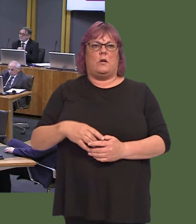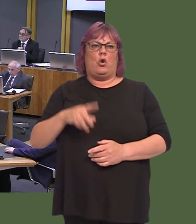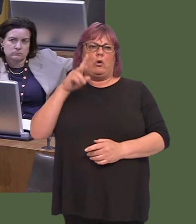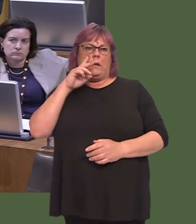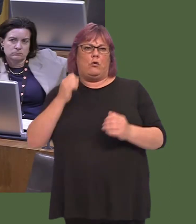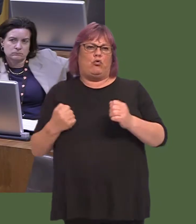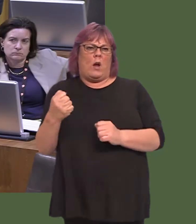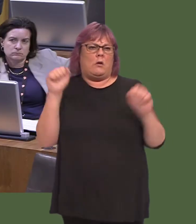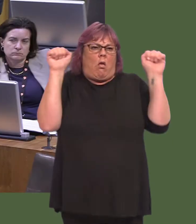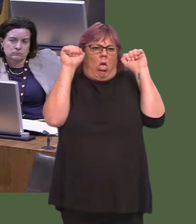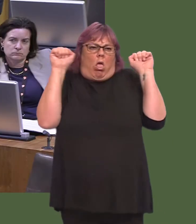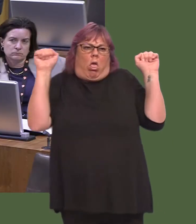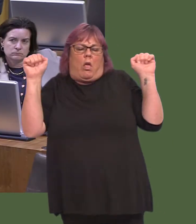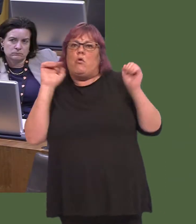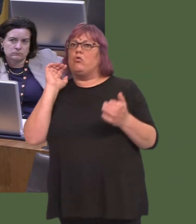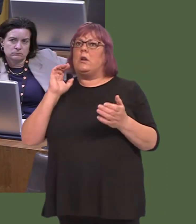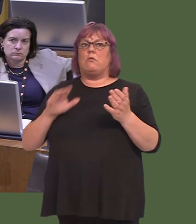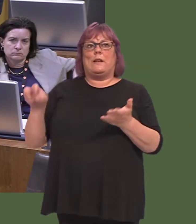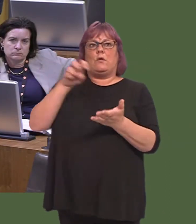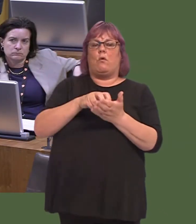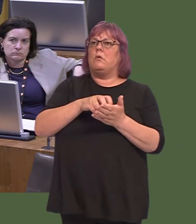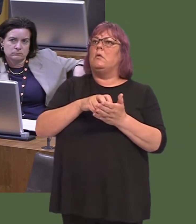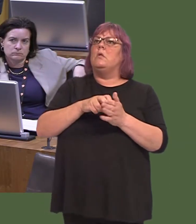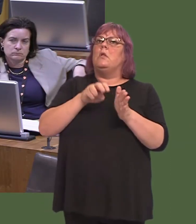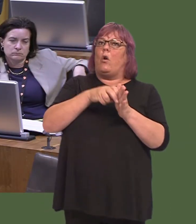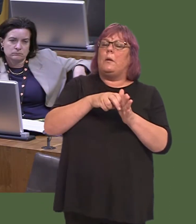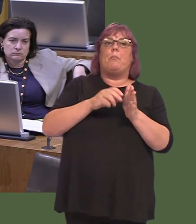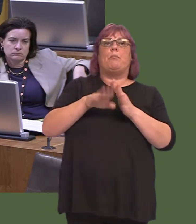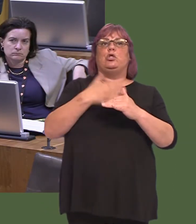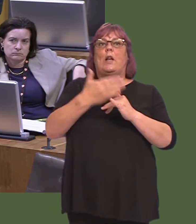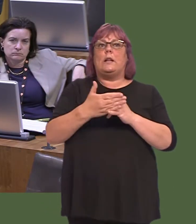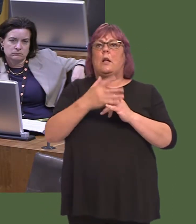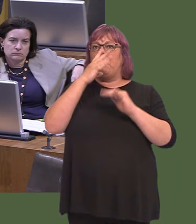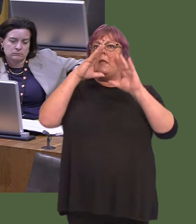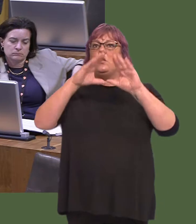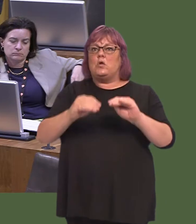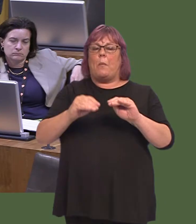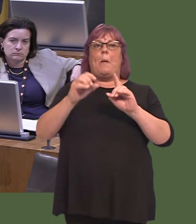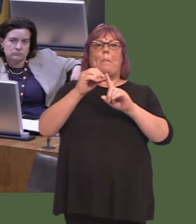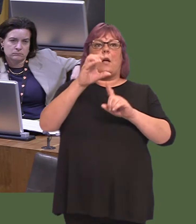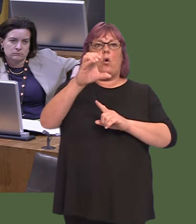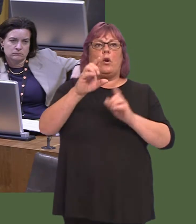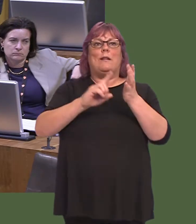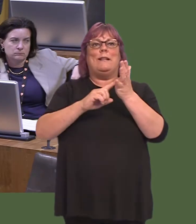She sees the overcrowding on the trains. She gets on at Bridgend, but, of course, with the stops at Pencoed and Llanharan, then at